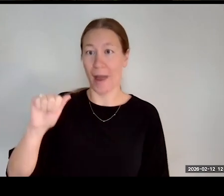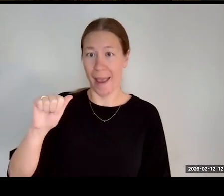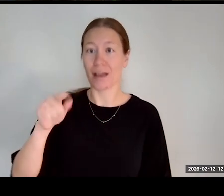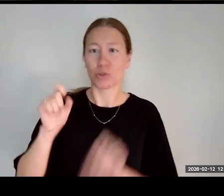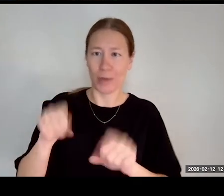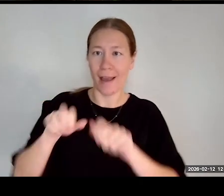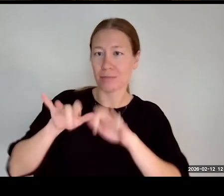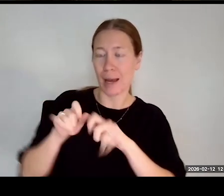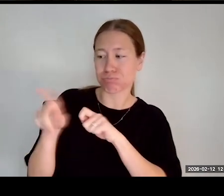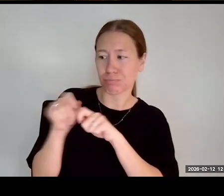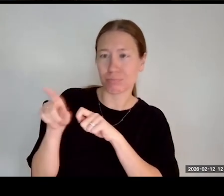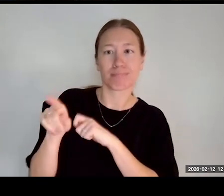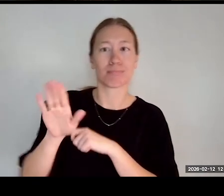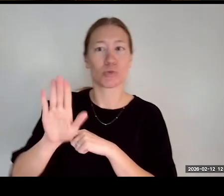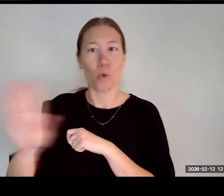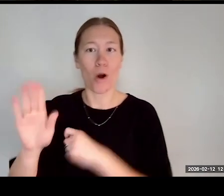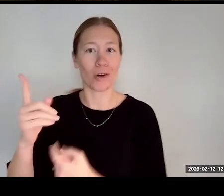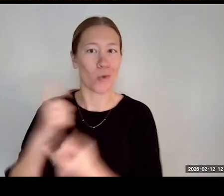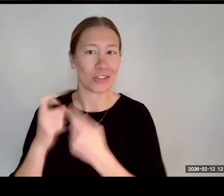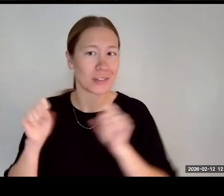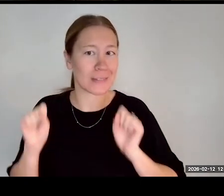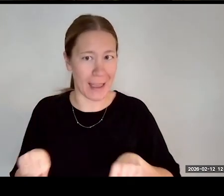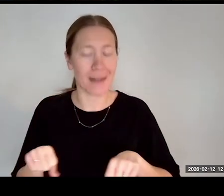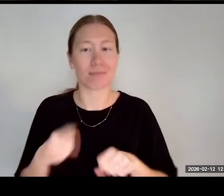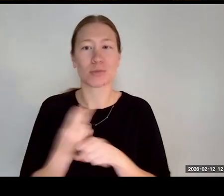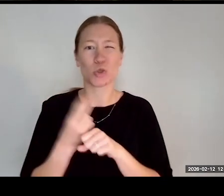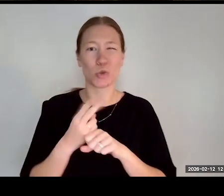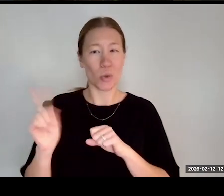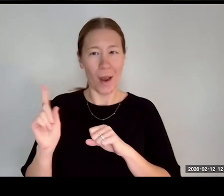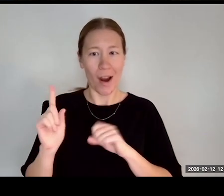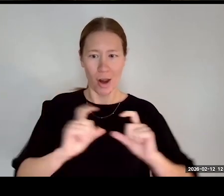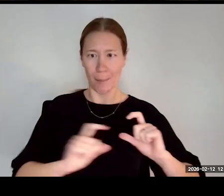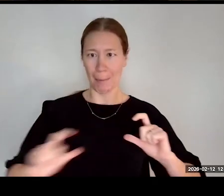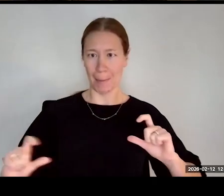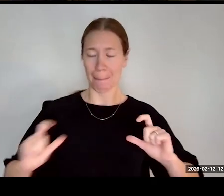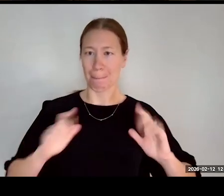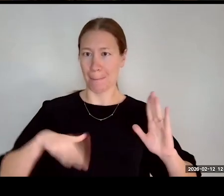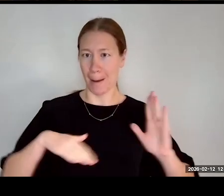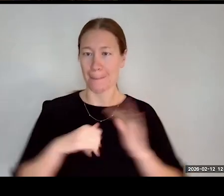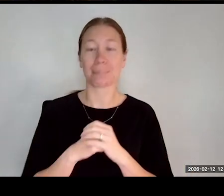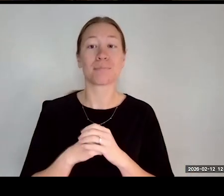So please access that through your toolbar in Zoom and we'll also be having some open group questions